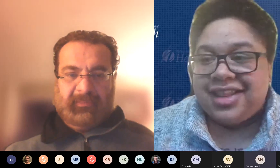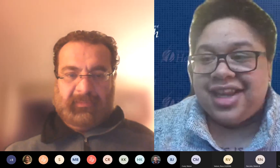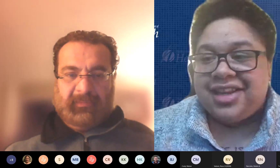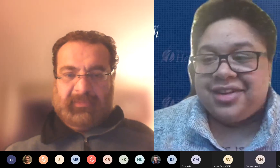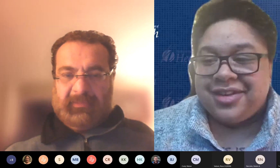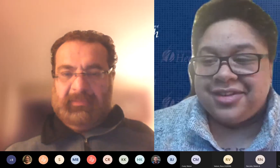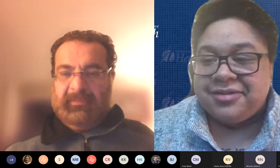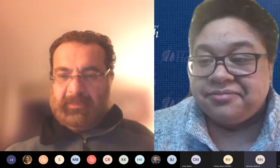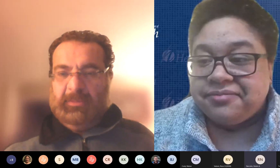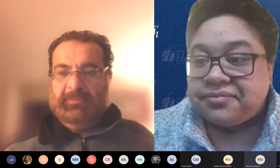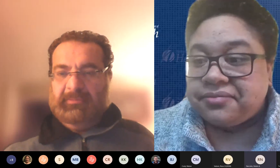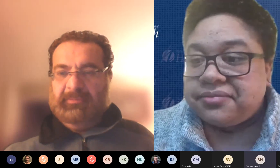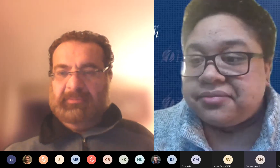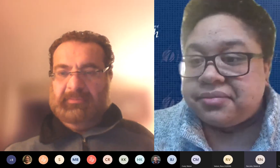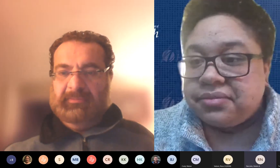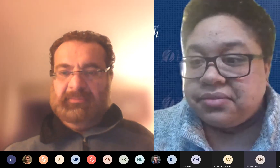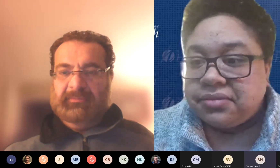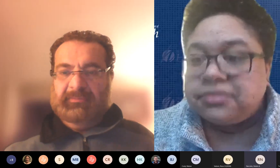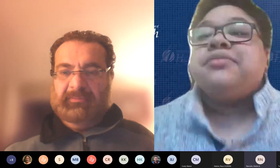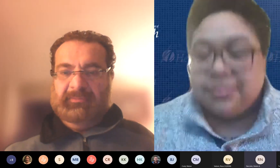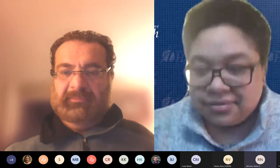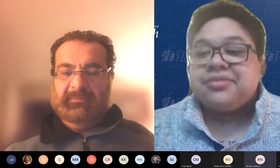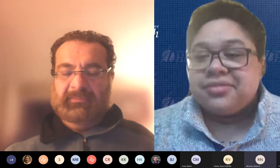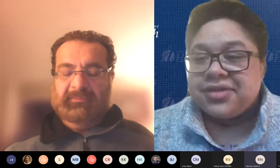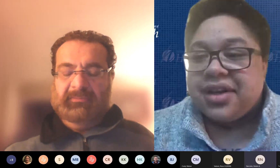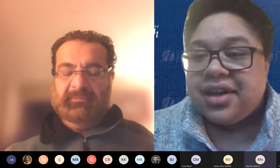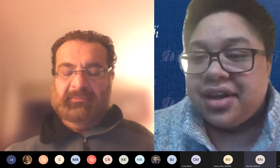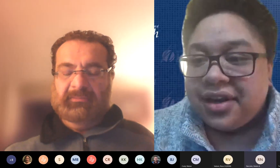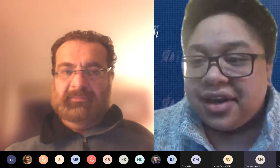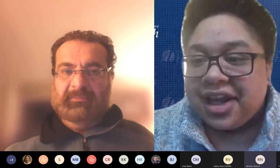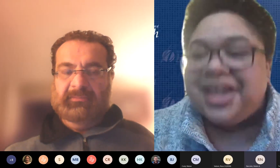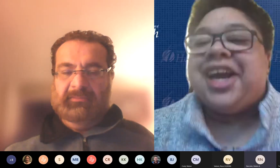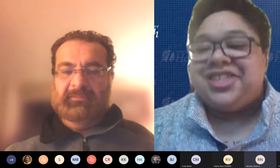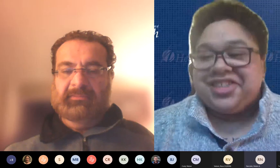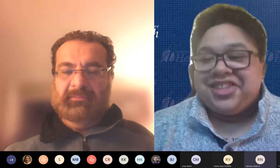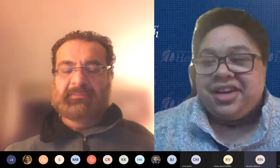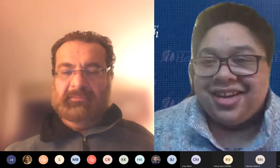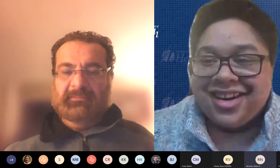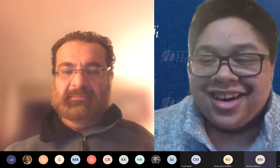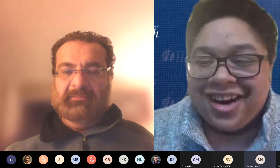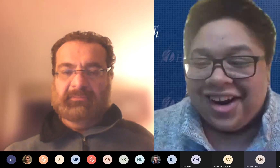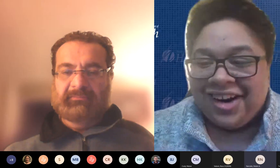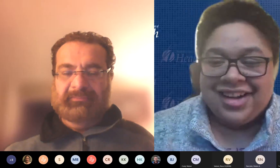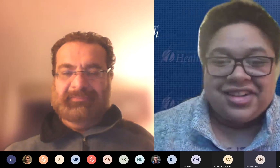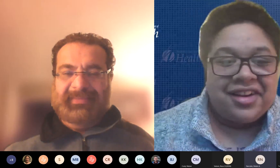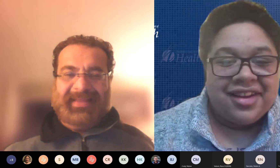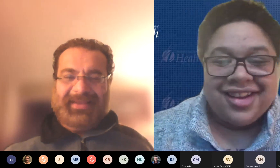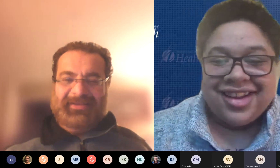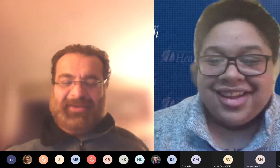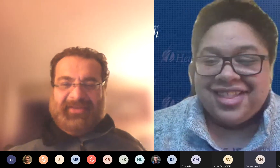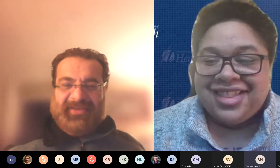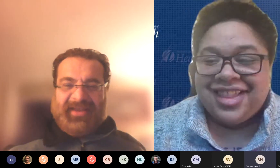[Robin] And the Rules Workshop is the March 7th, 21st and fourth? Okay. Yeah, I'll try to make it. Thank you so much.